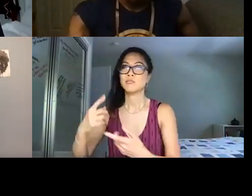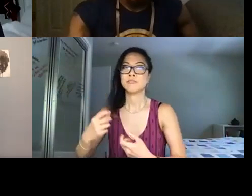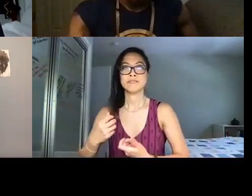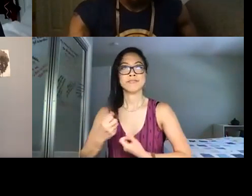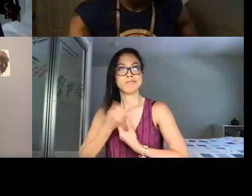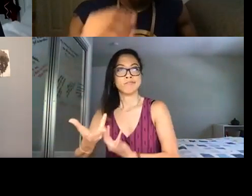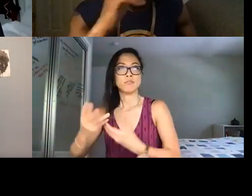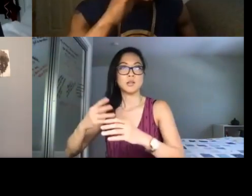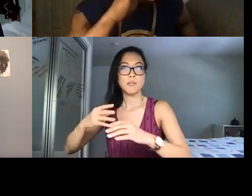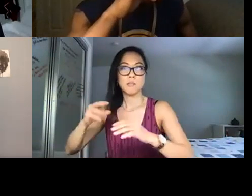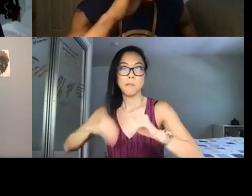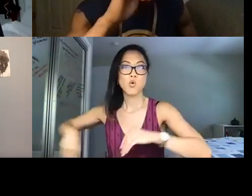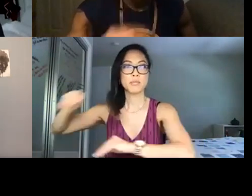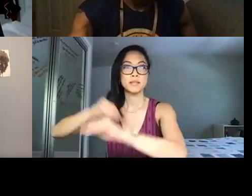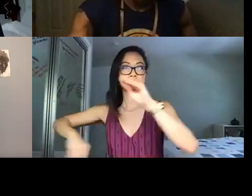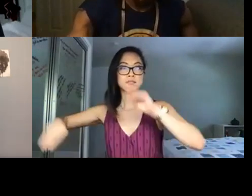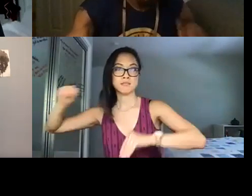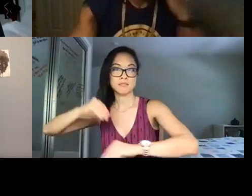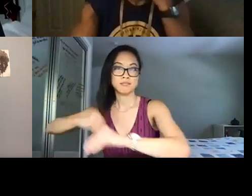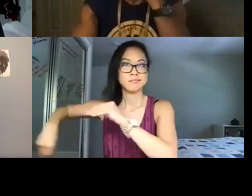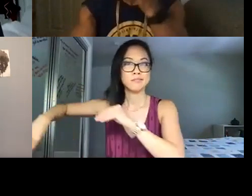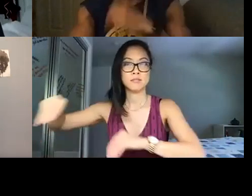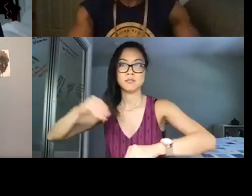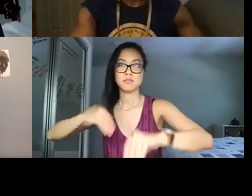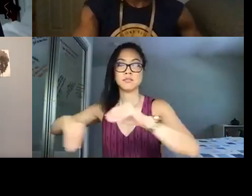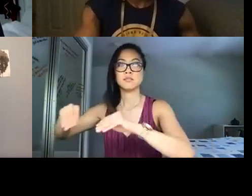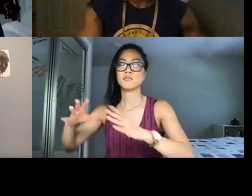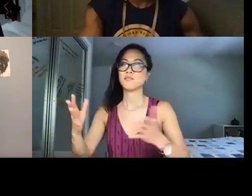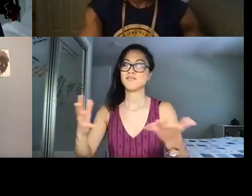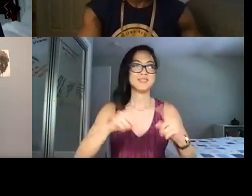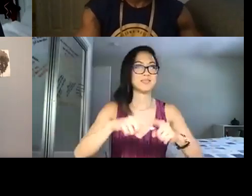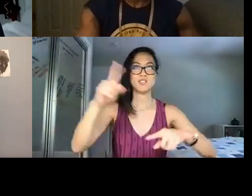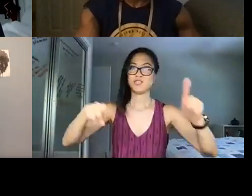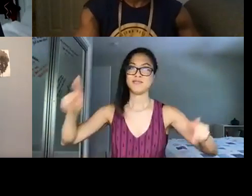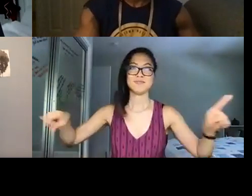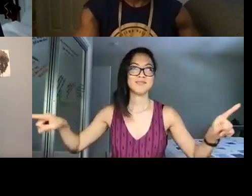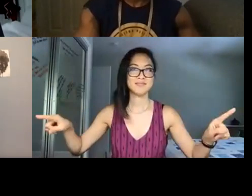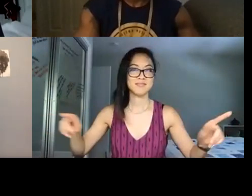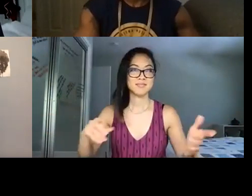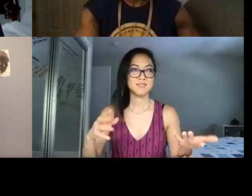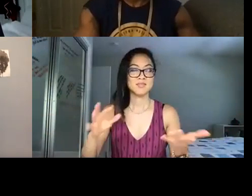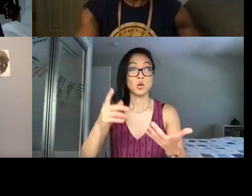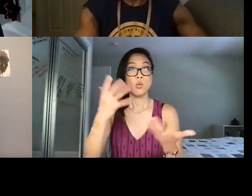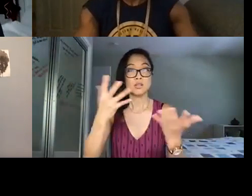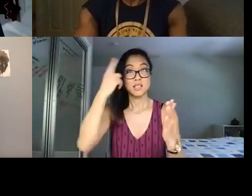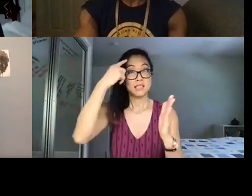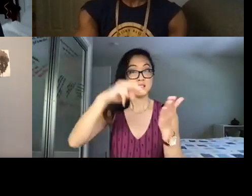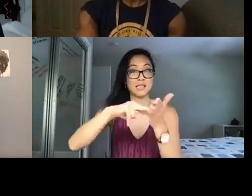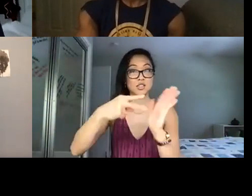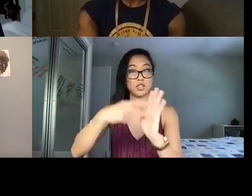in different ways but I think to Melanie's point about the intention behind what you're doing or being clear about